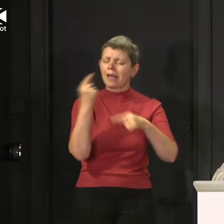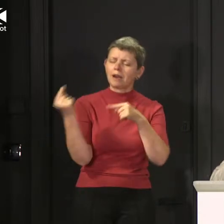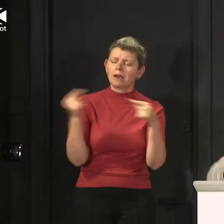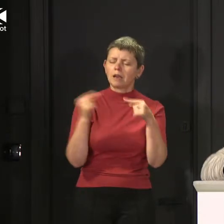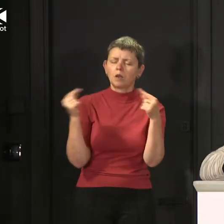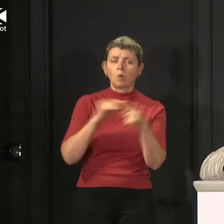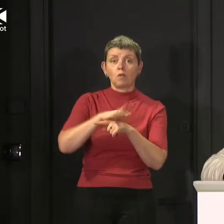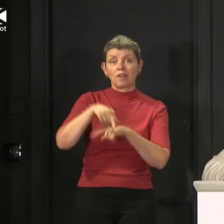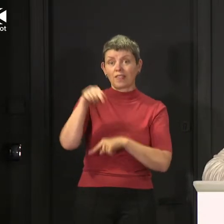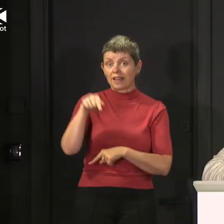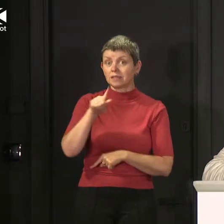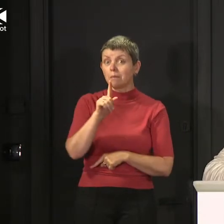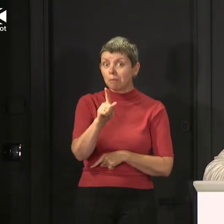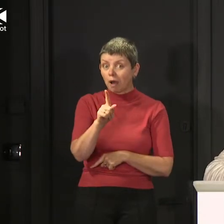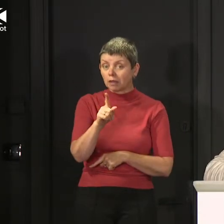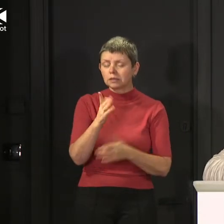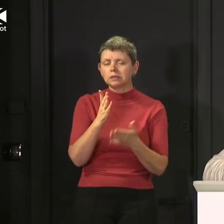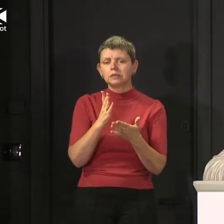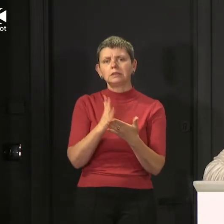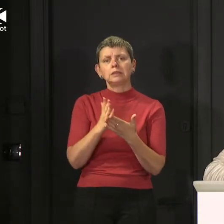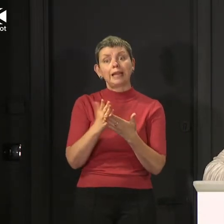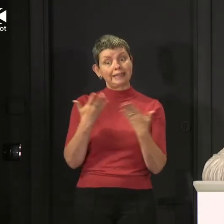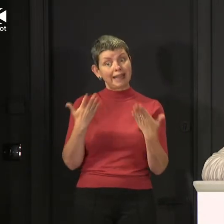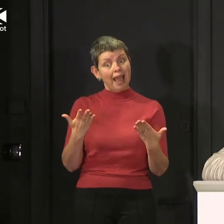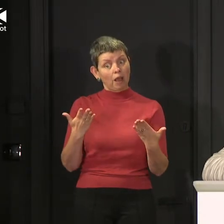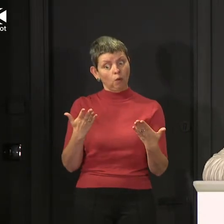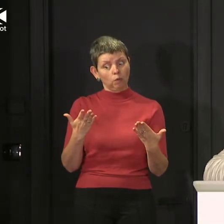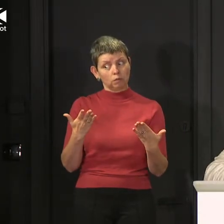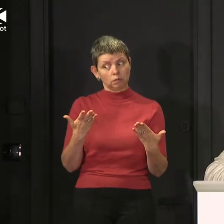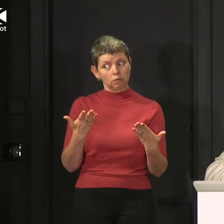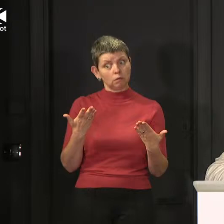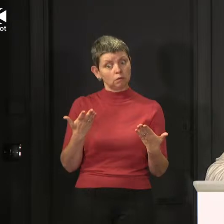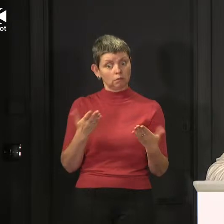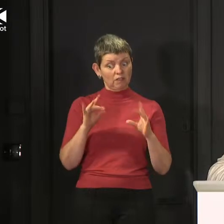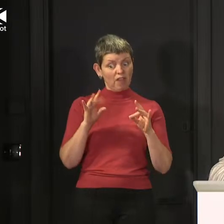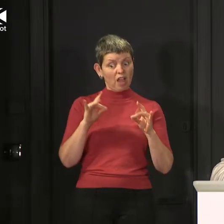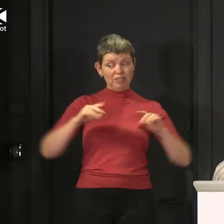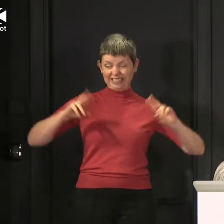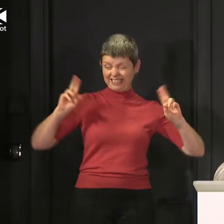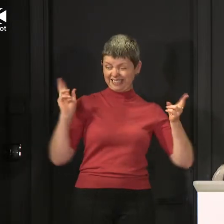where we have been very successful, at this stage, of suppressing the virus in Scotland.